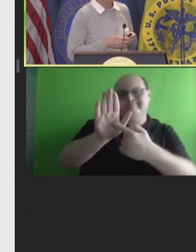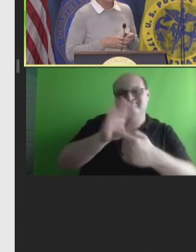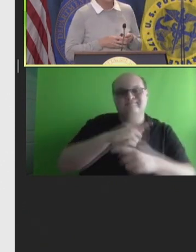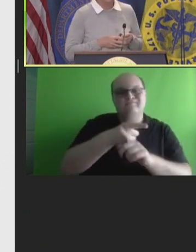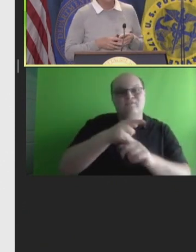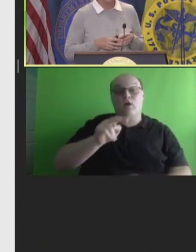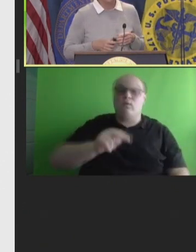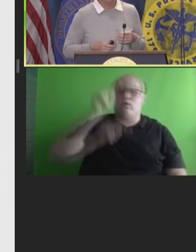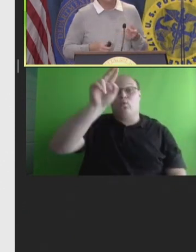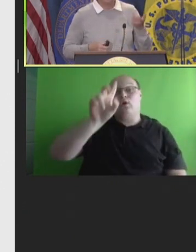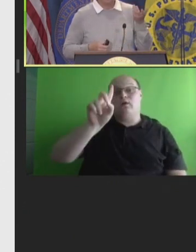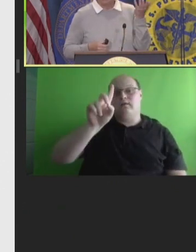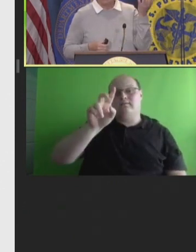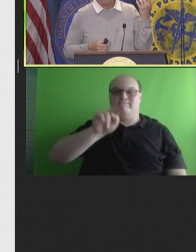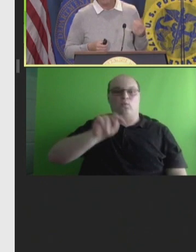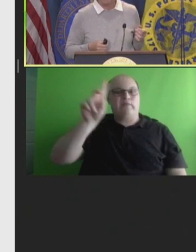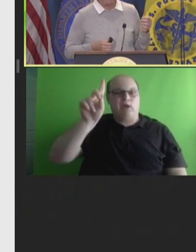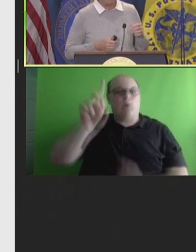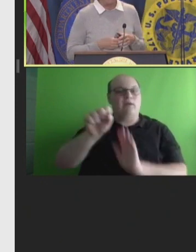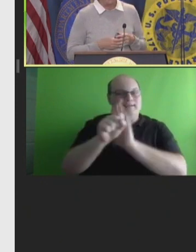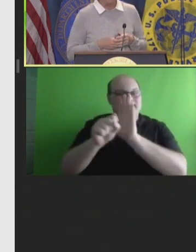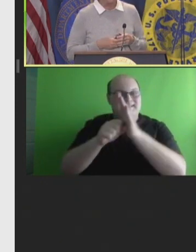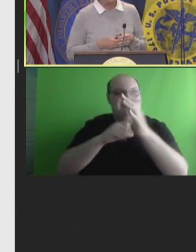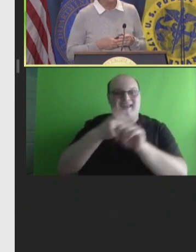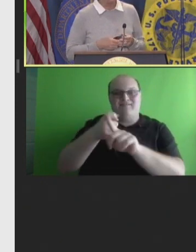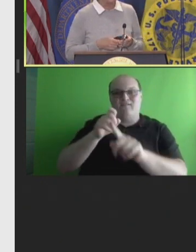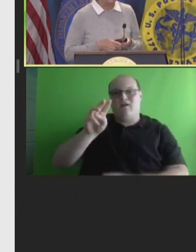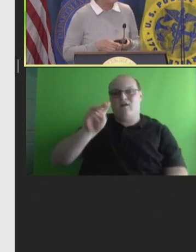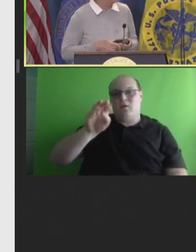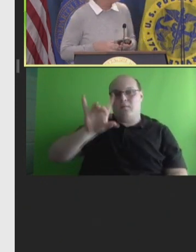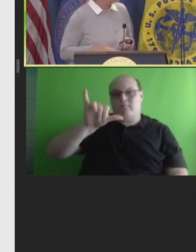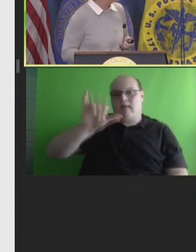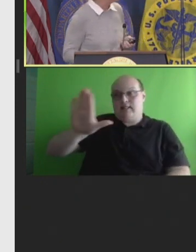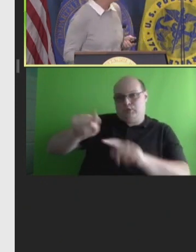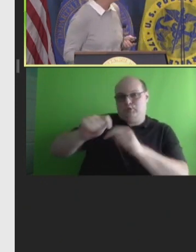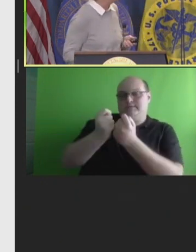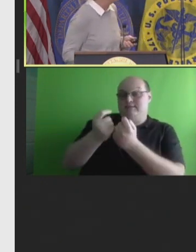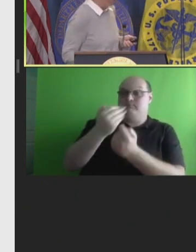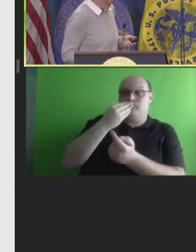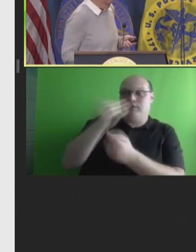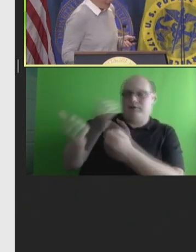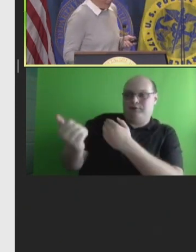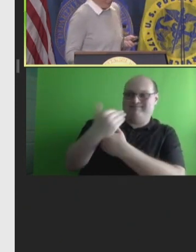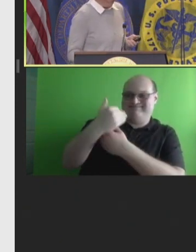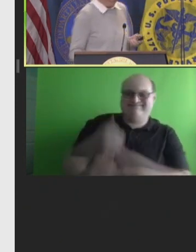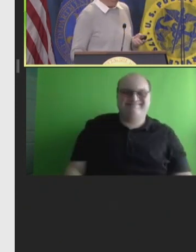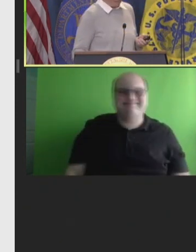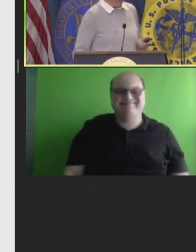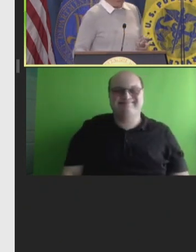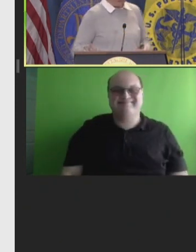Dakota and is provided to me by Molly Howell and her team. So, thank you. But just wanted